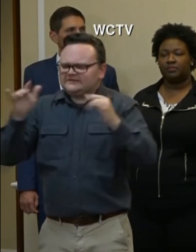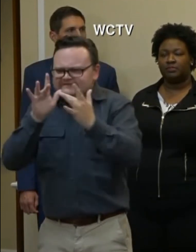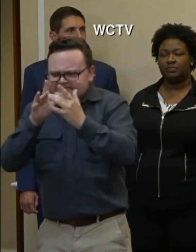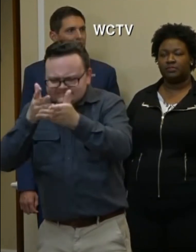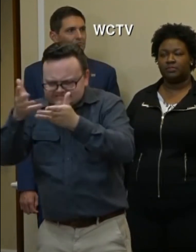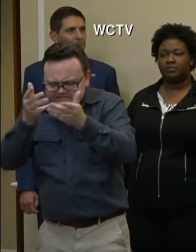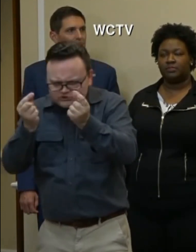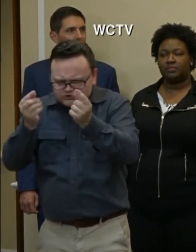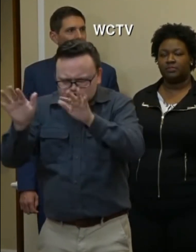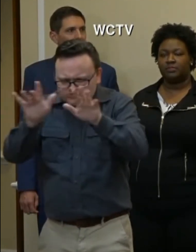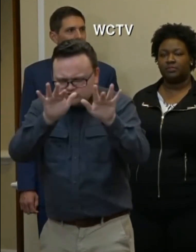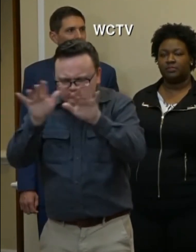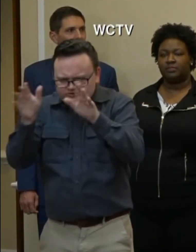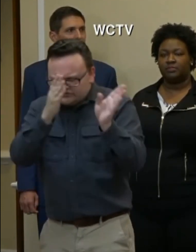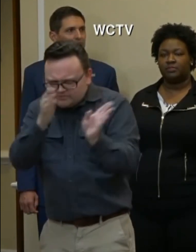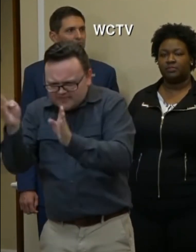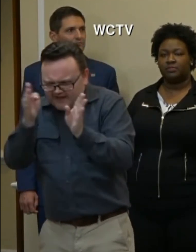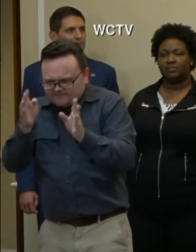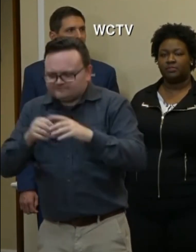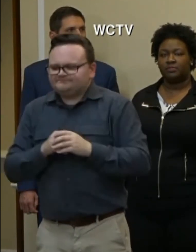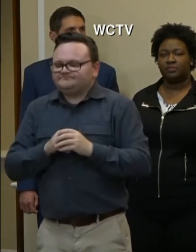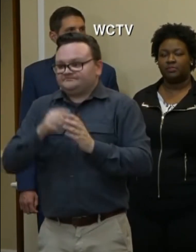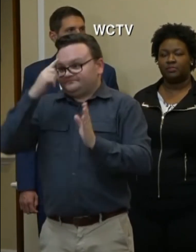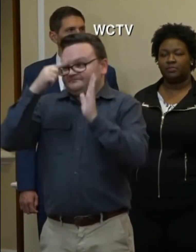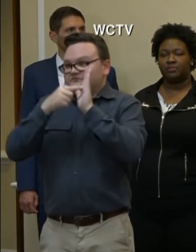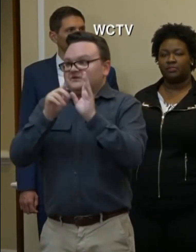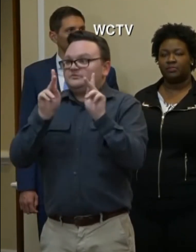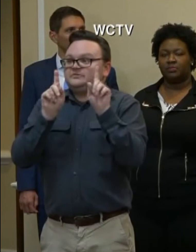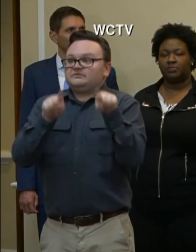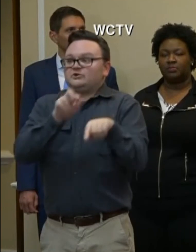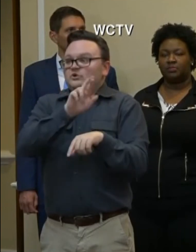you like the people using the restrooms there I don't think you've ever seen so